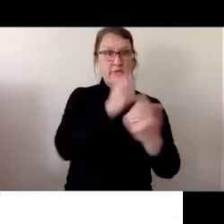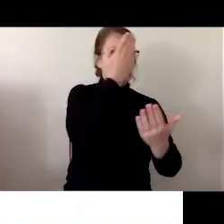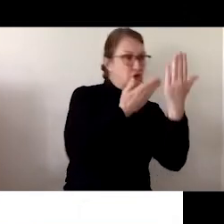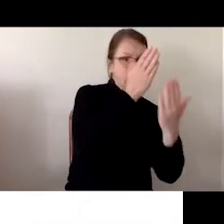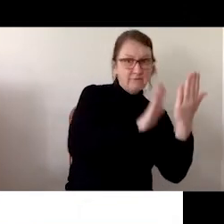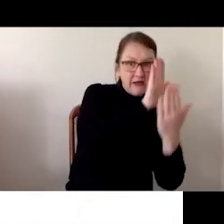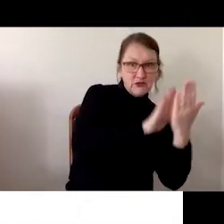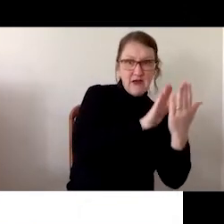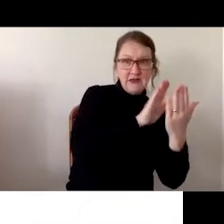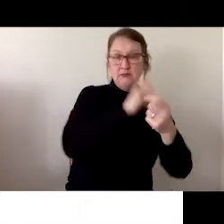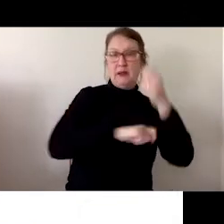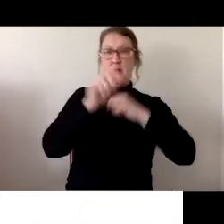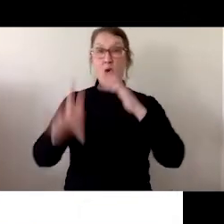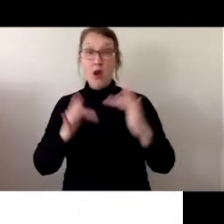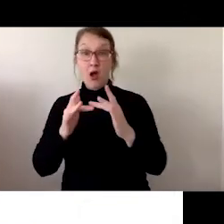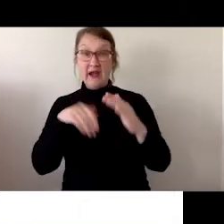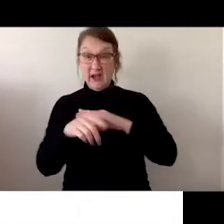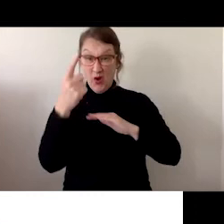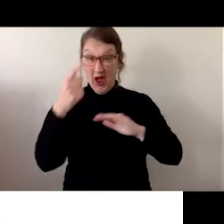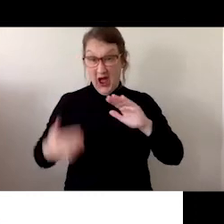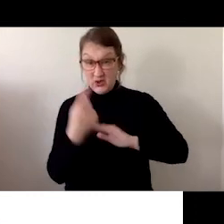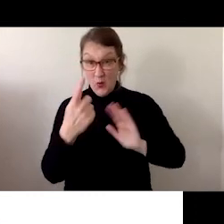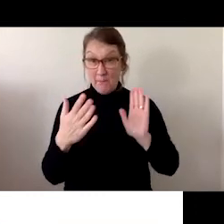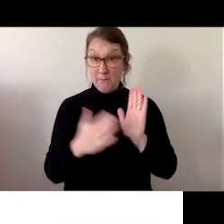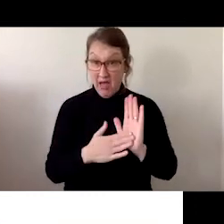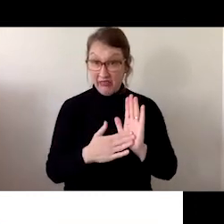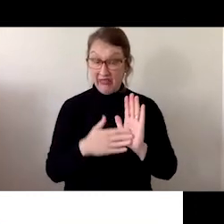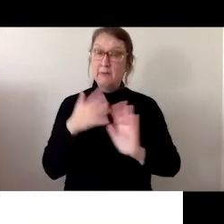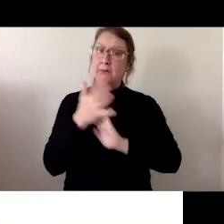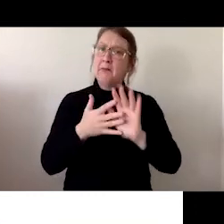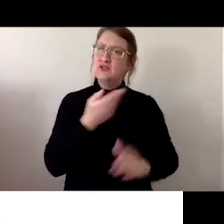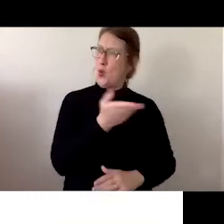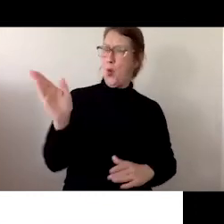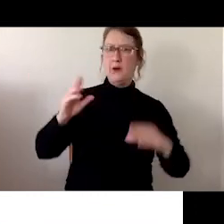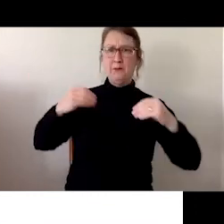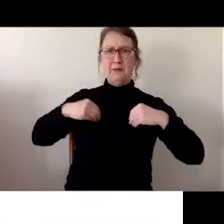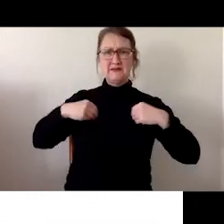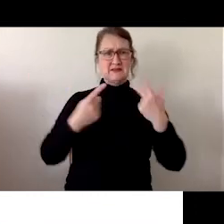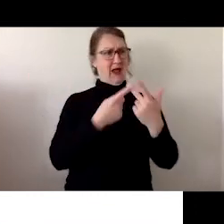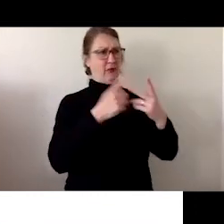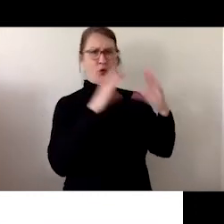couple of months across the nation, I'm sure that the rest of us can really re-examine how we do what we do.